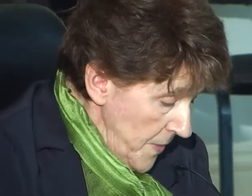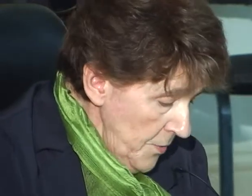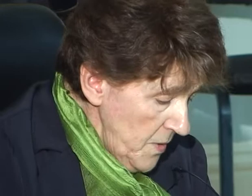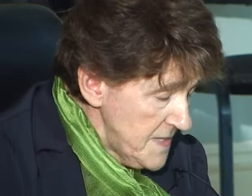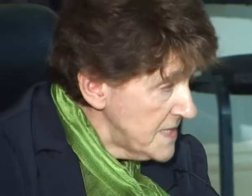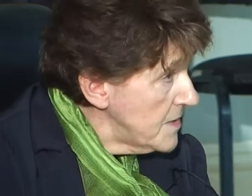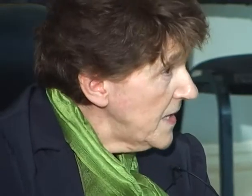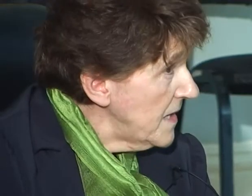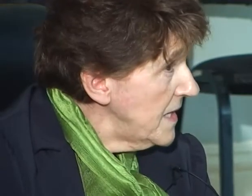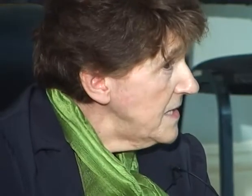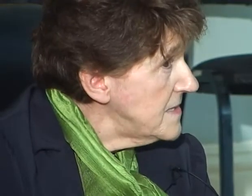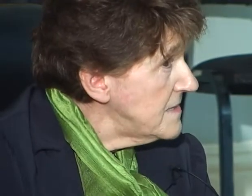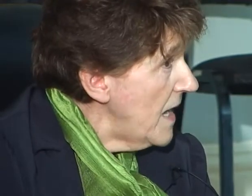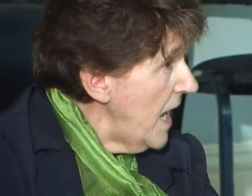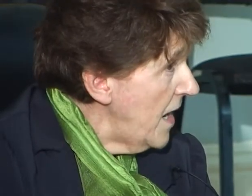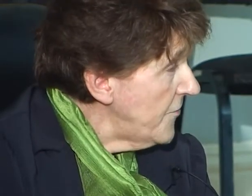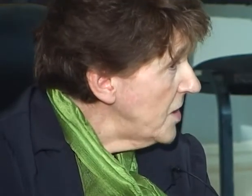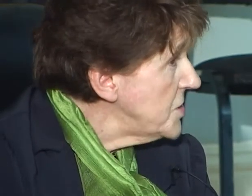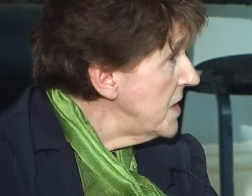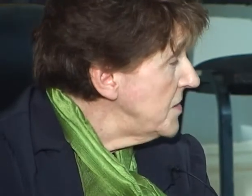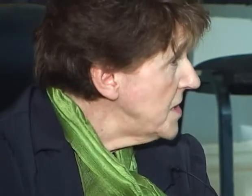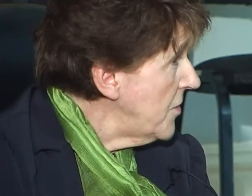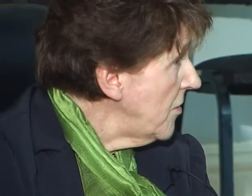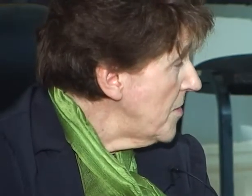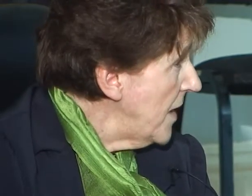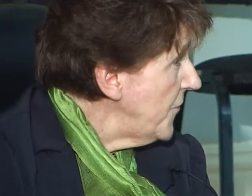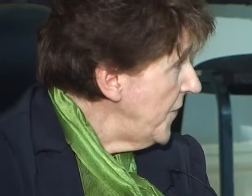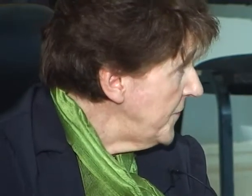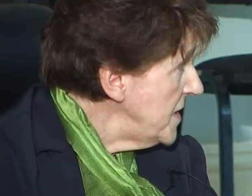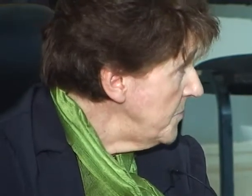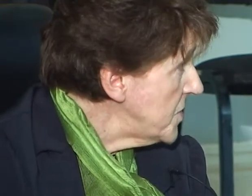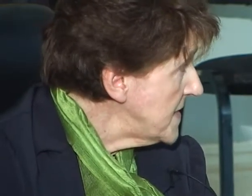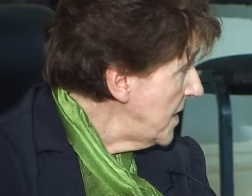People with disabilities average, in general, about 15%